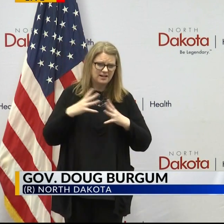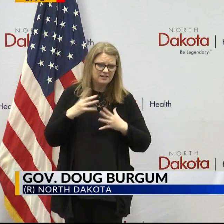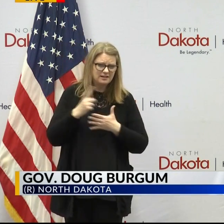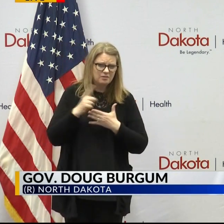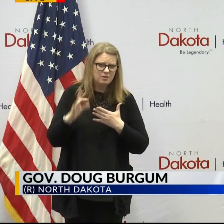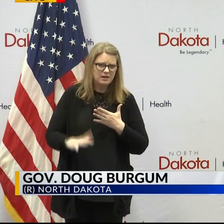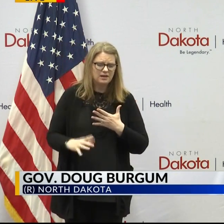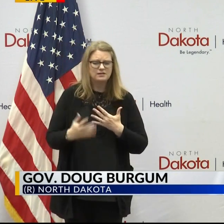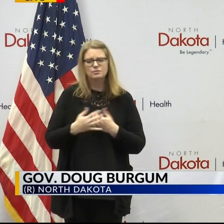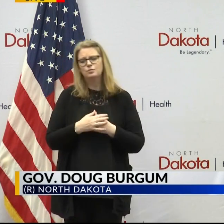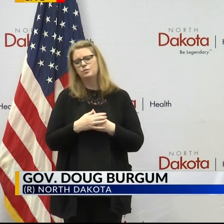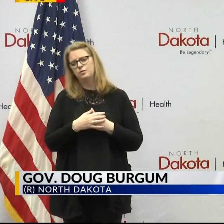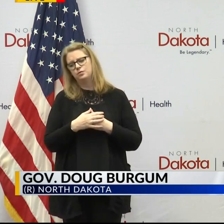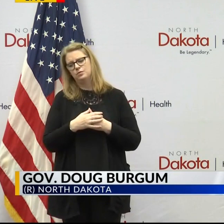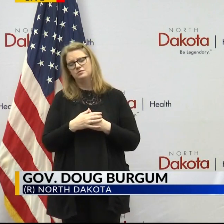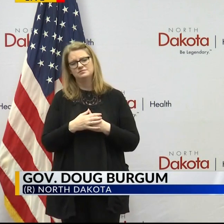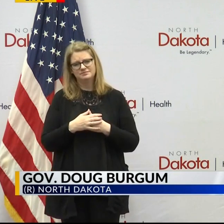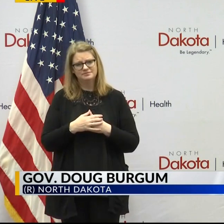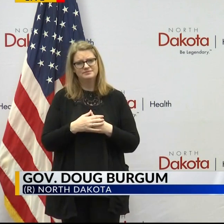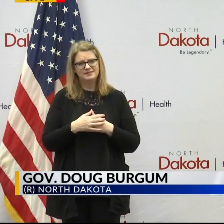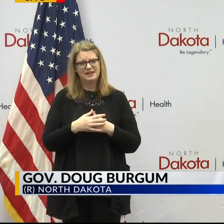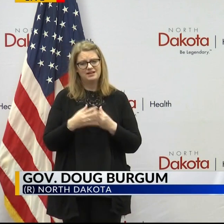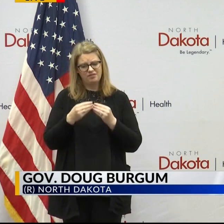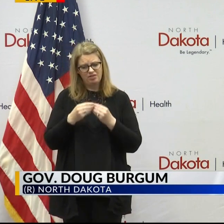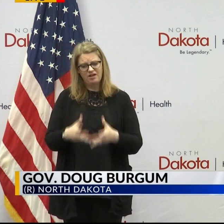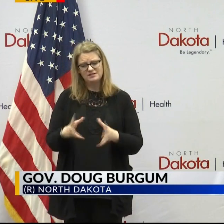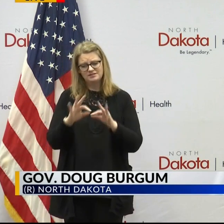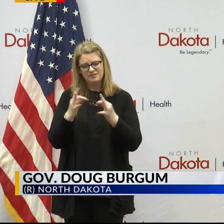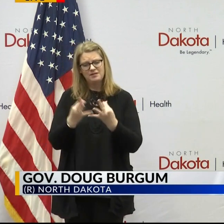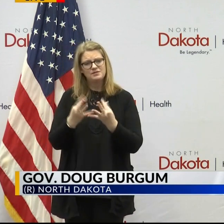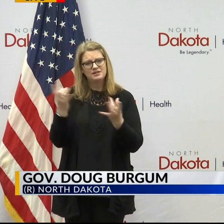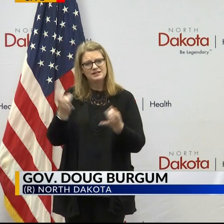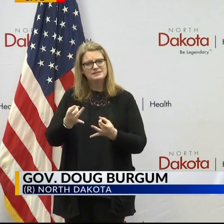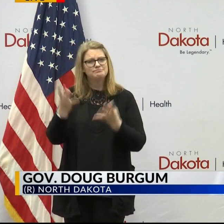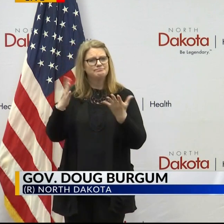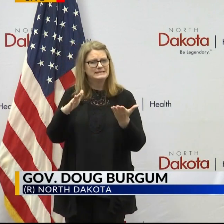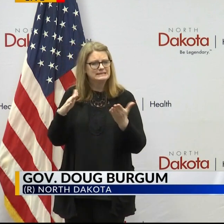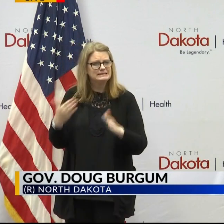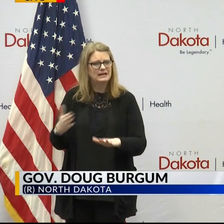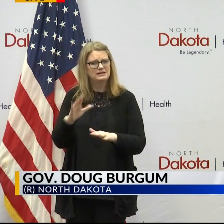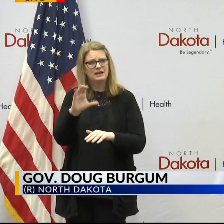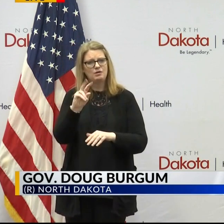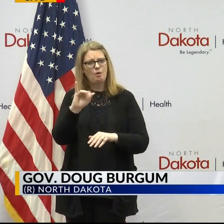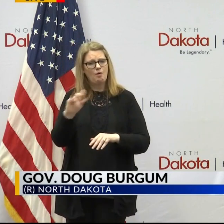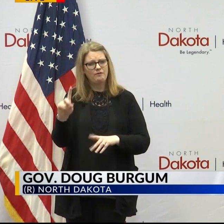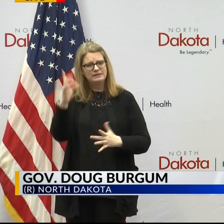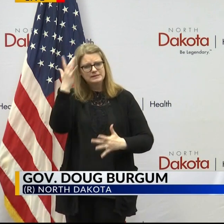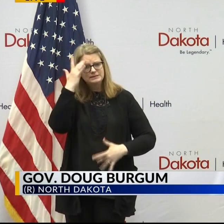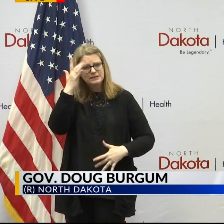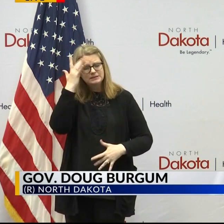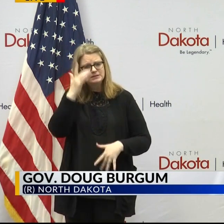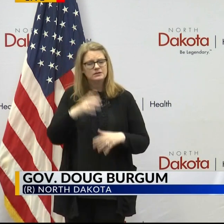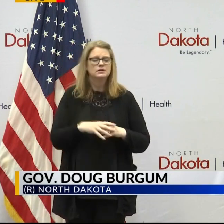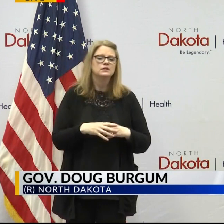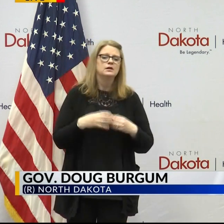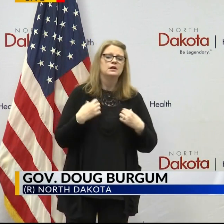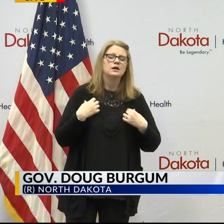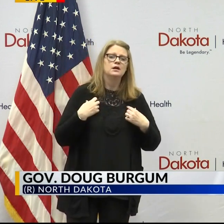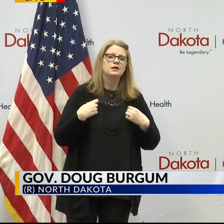FAMILY SO KATHERINE AND I EXTEND OUR CONDOLENCES TO THE FAMILY MEMBERS, PARTICULARLY ON THIS